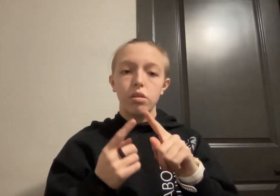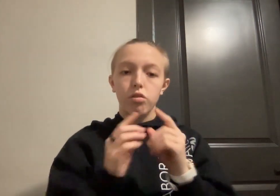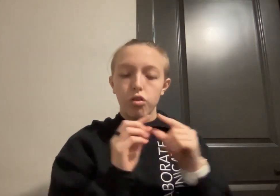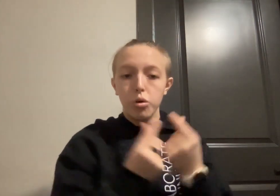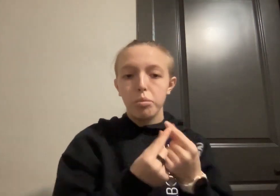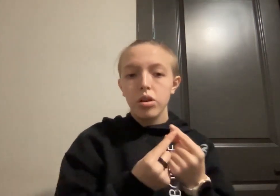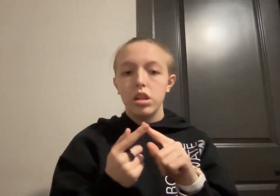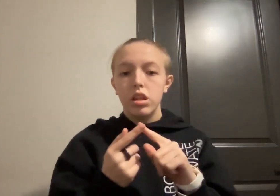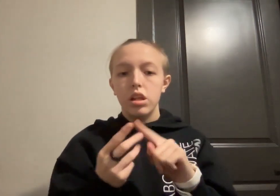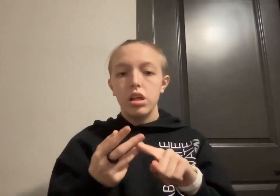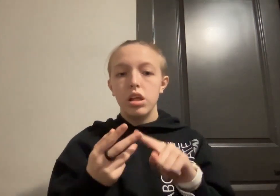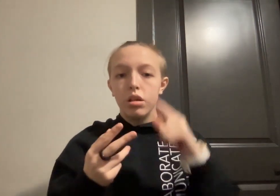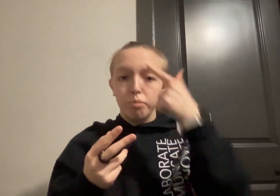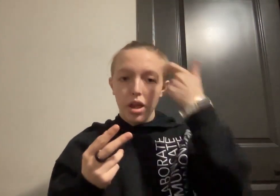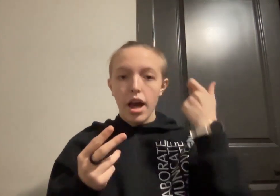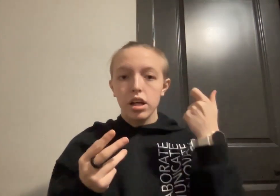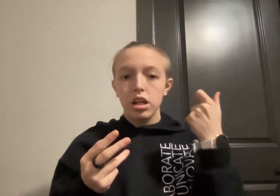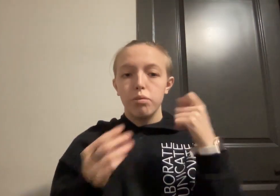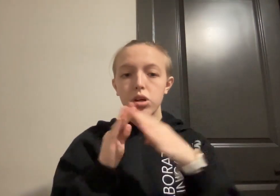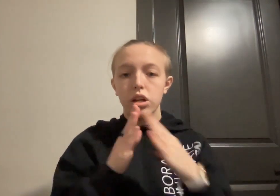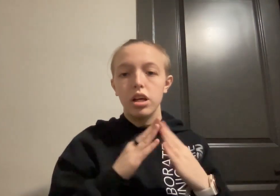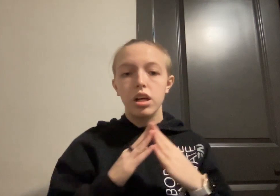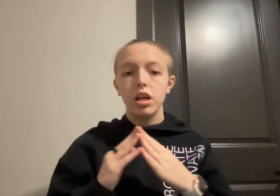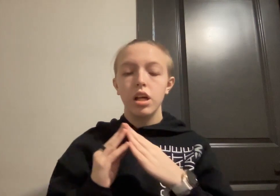group, the black community,